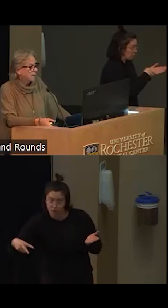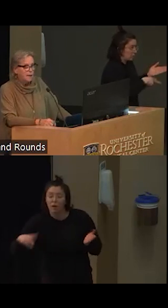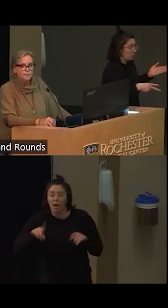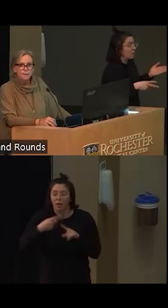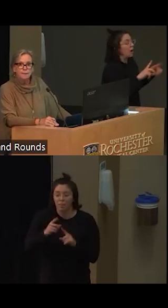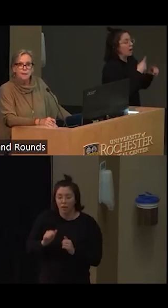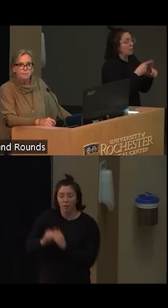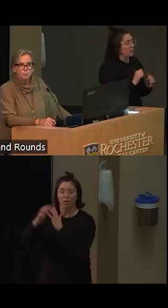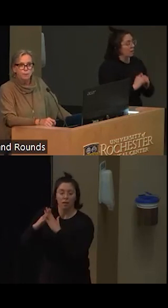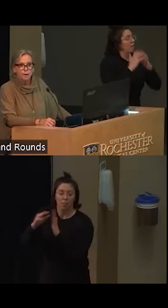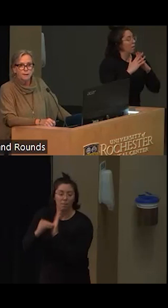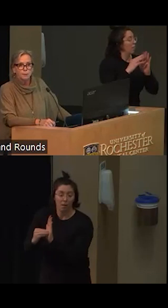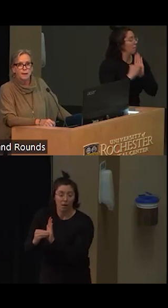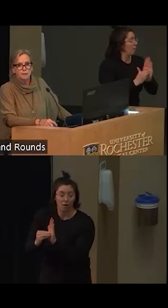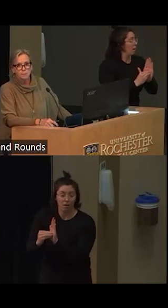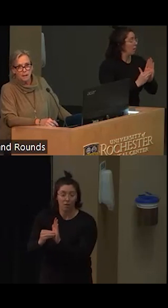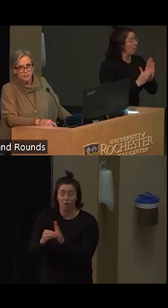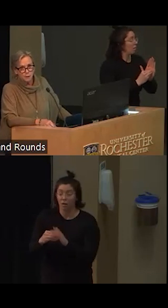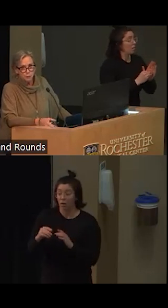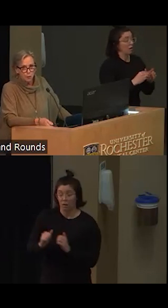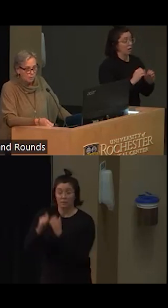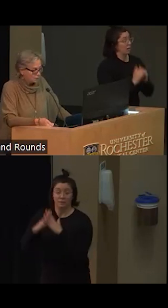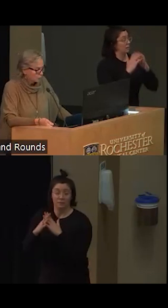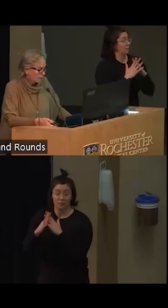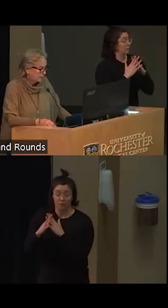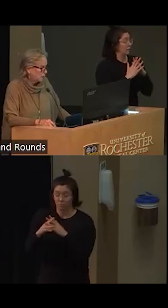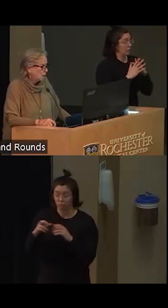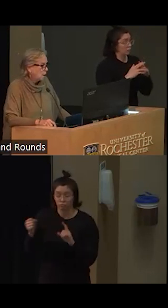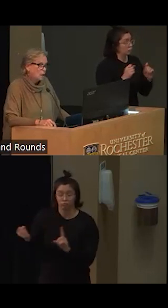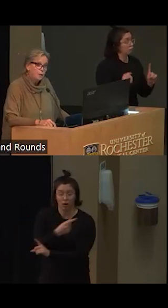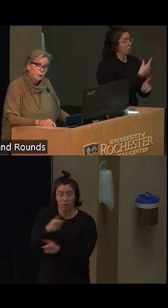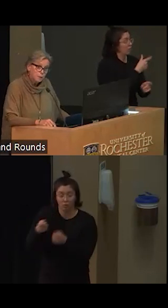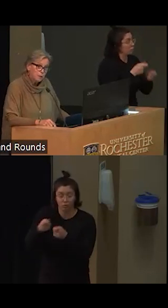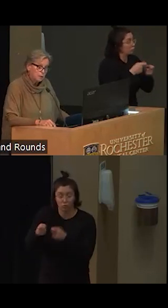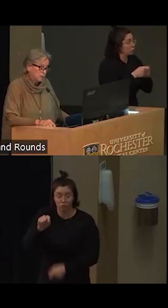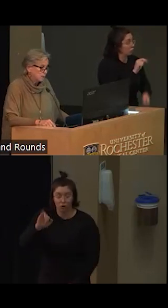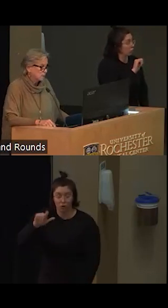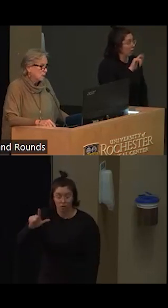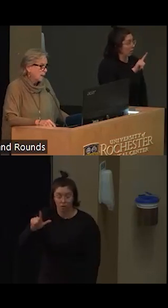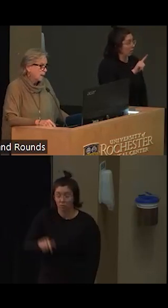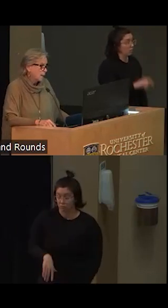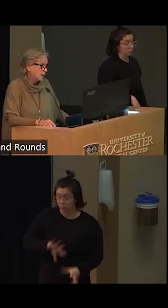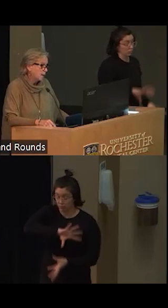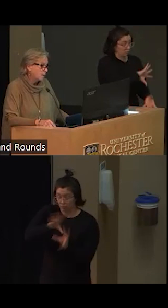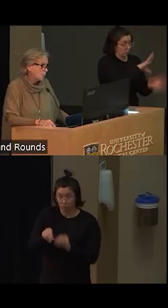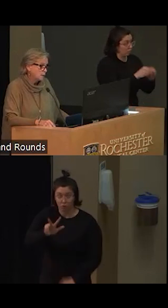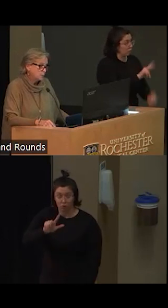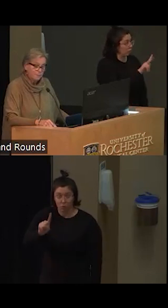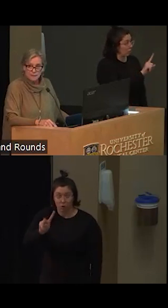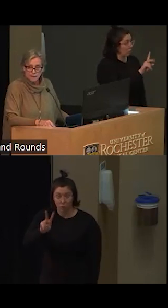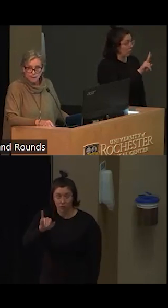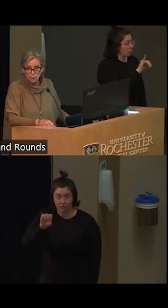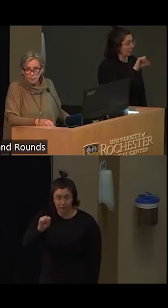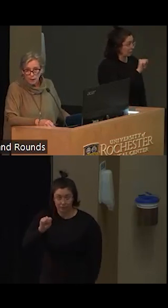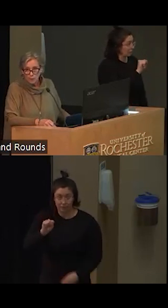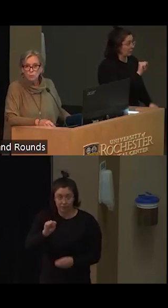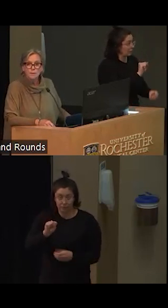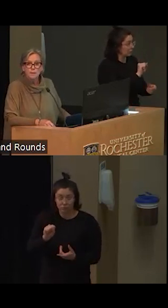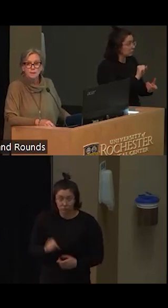and then they provided a randomized control trial 31 units which represented adequate power with